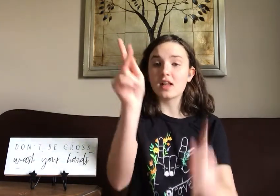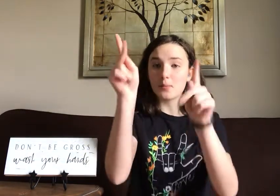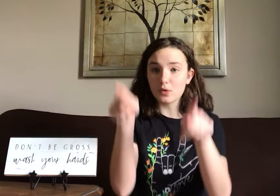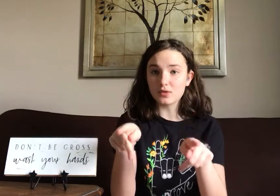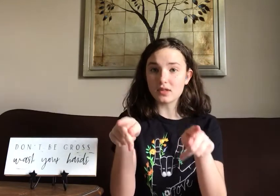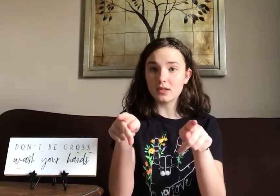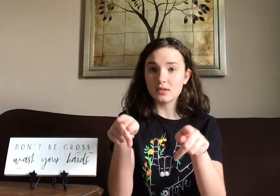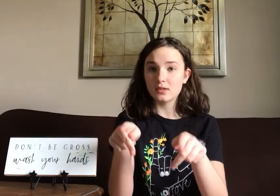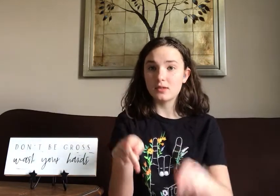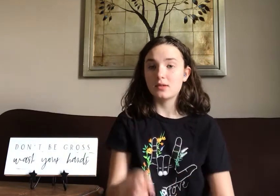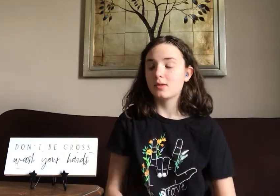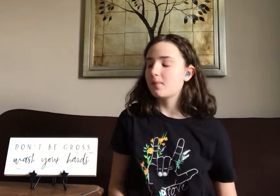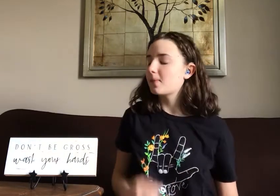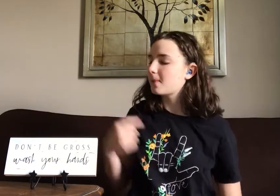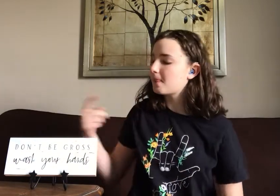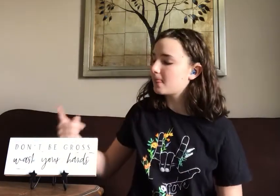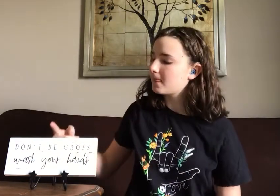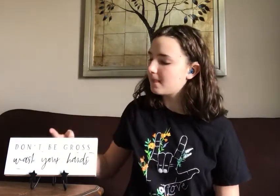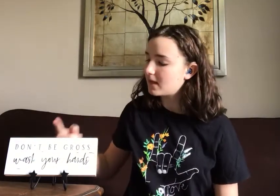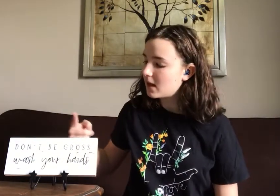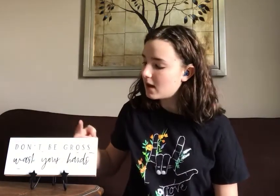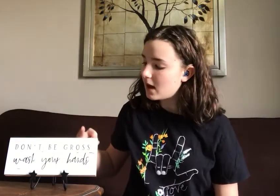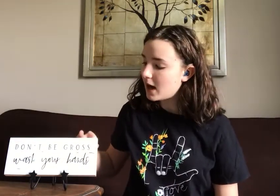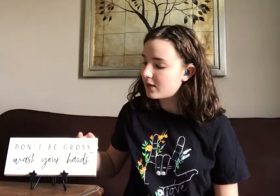to that person.